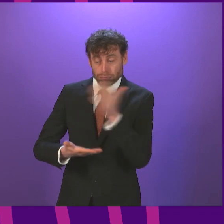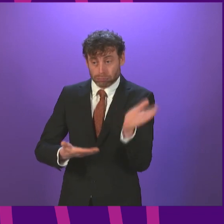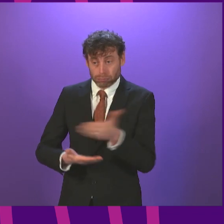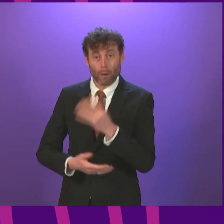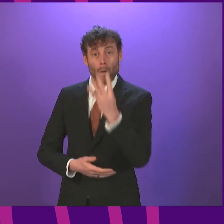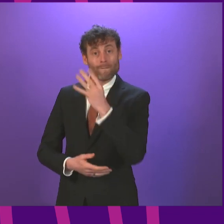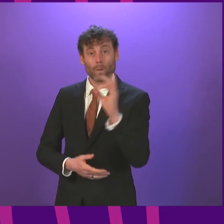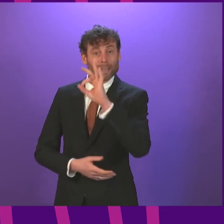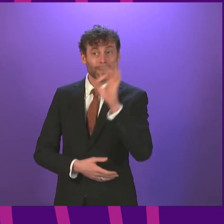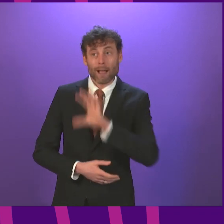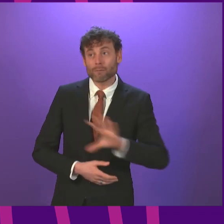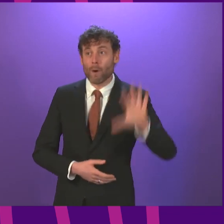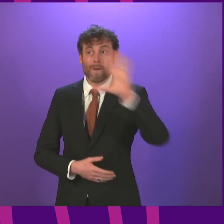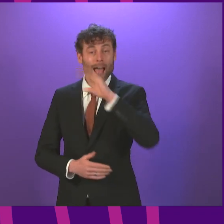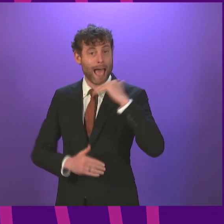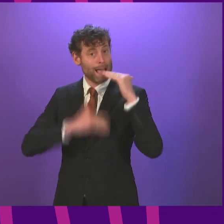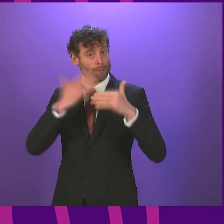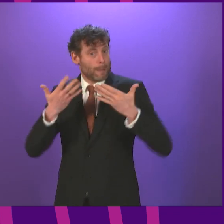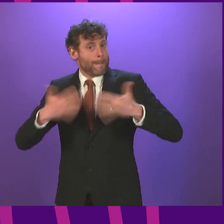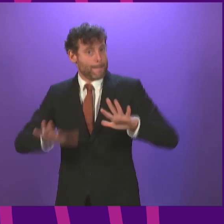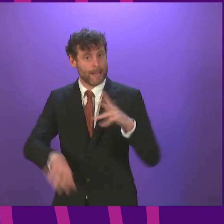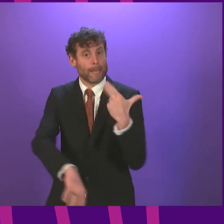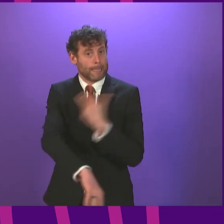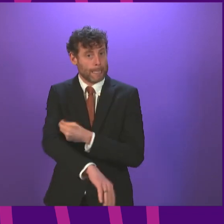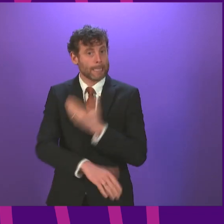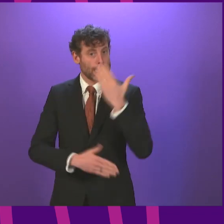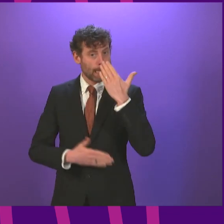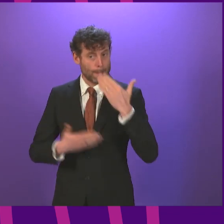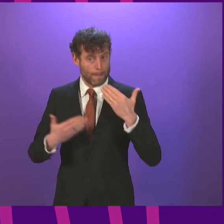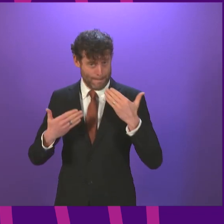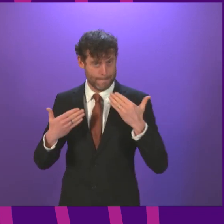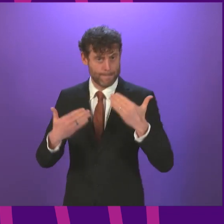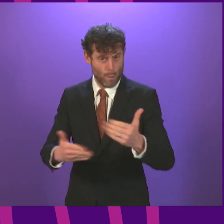population, and it is set to significantly accelerate over the next few weeks.